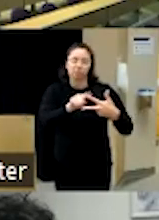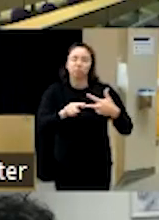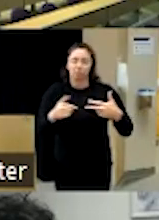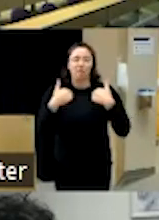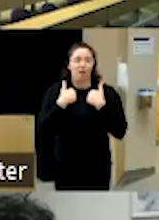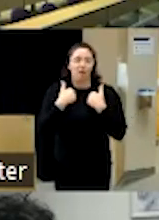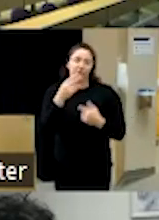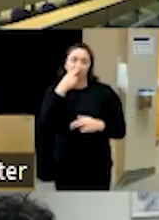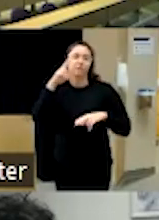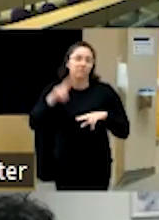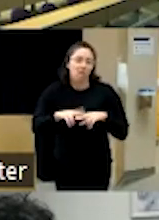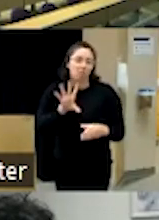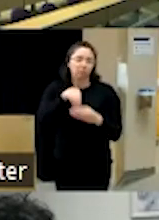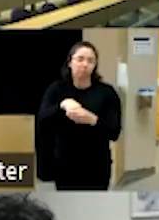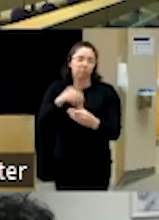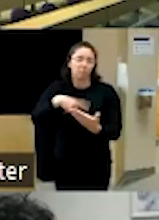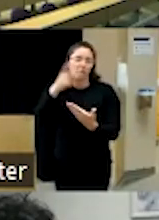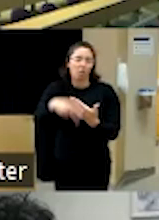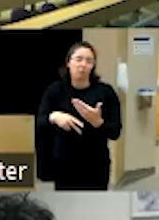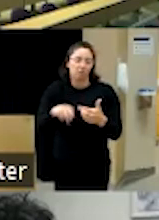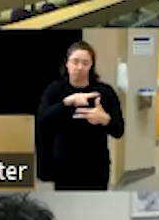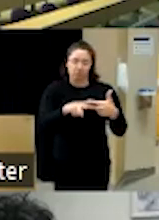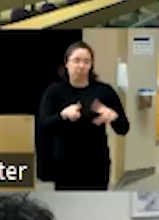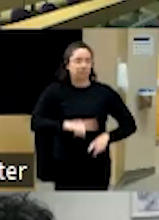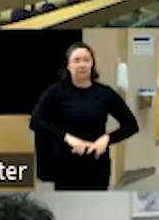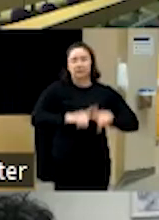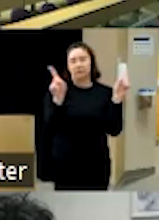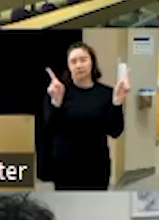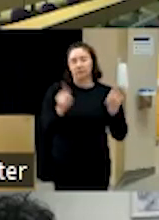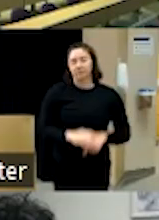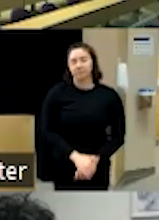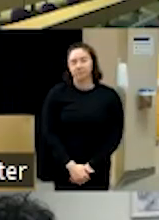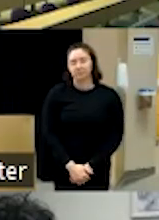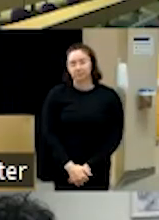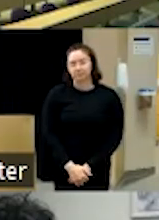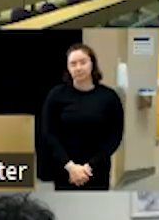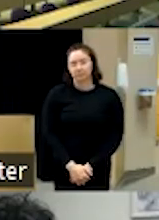program for teenagers which will be completely different but um also um an outpatient one